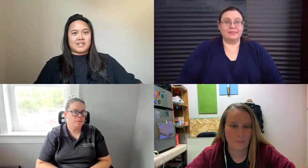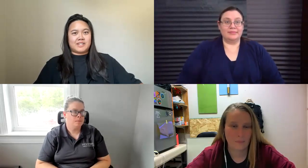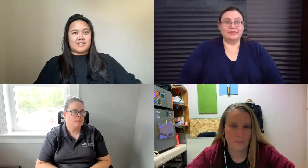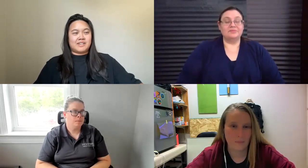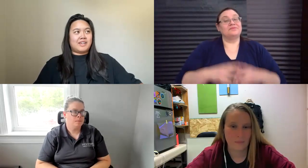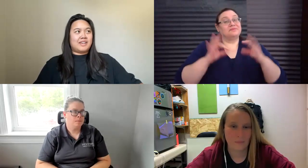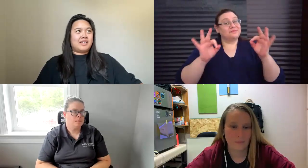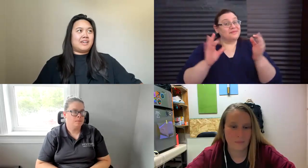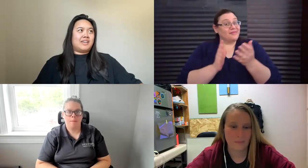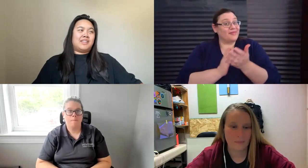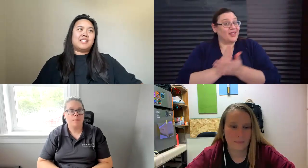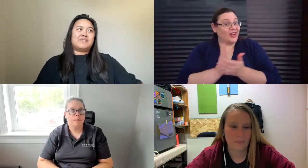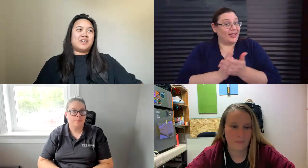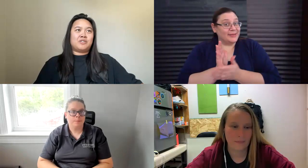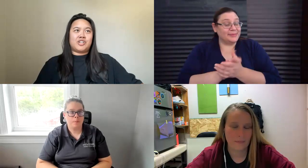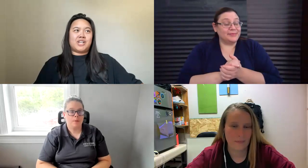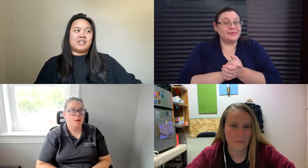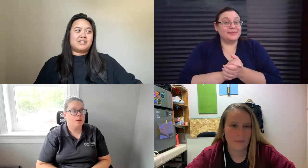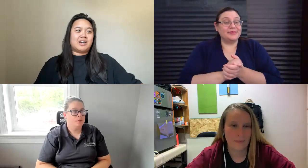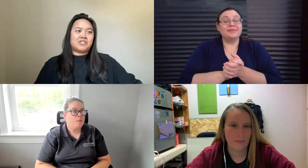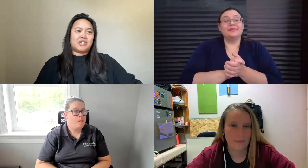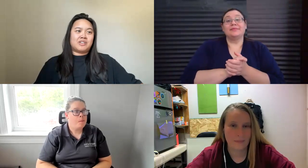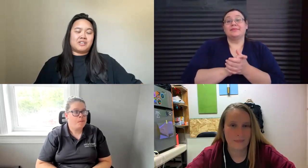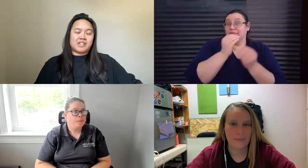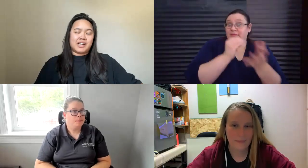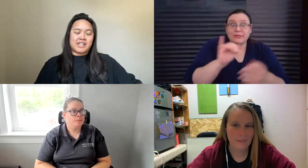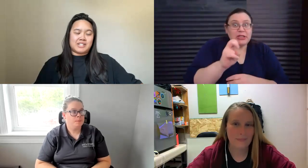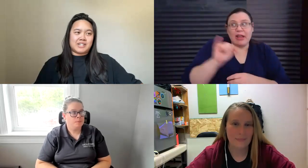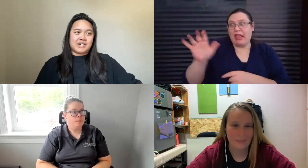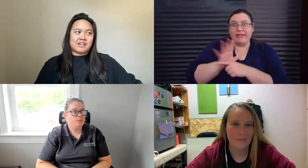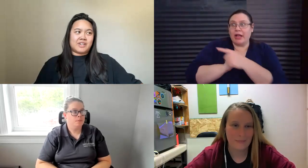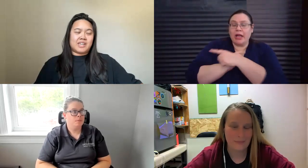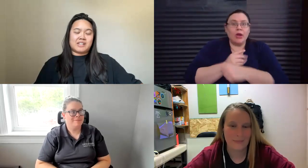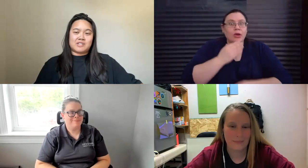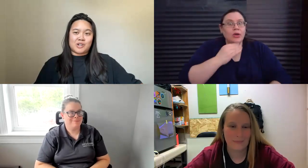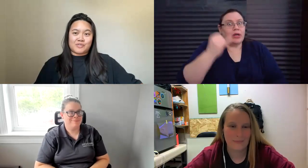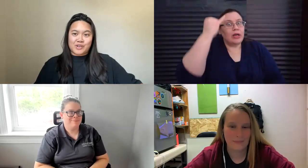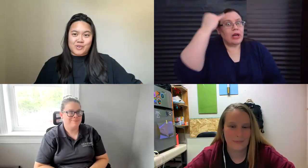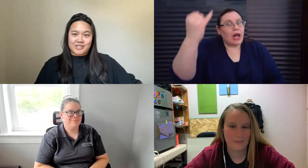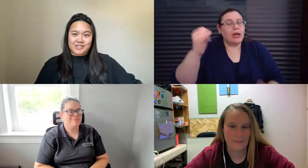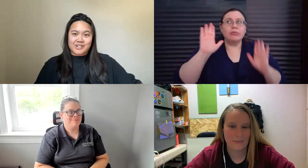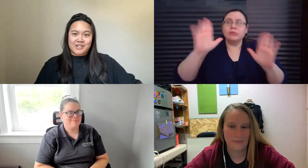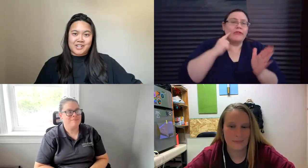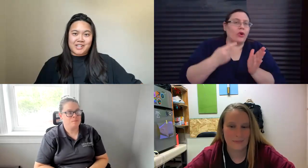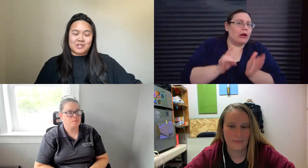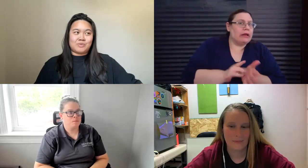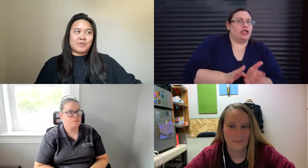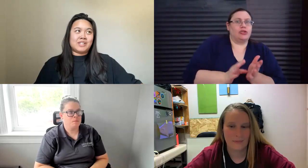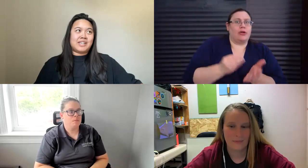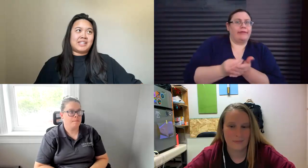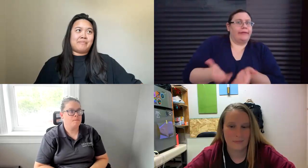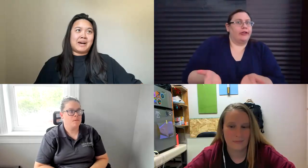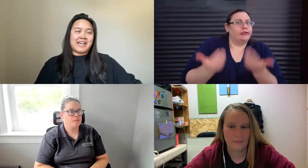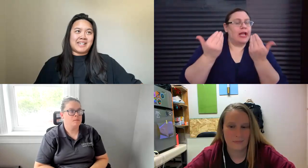This video, Jane, is such a good idea of a Kickstarter fundraiser and to get that buy in